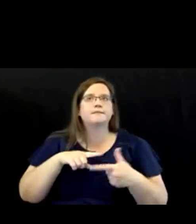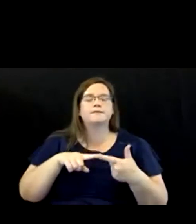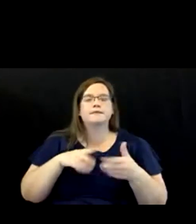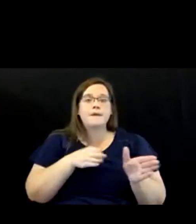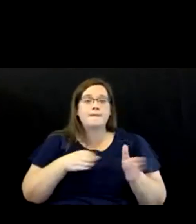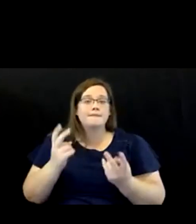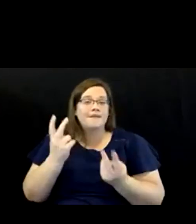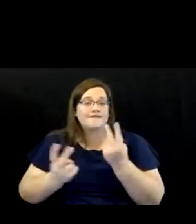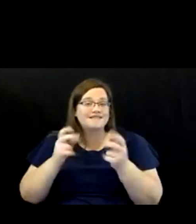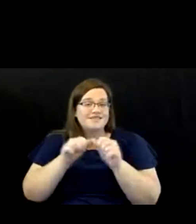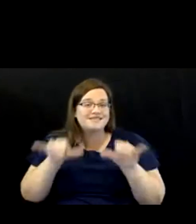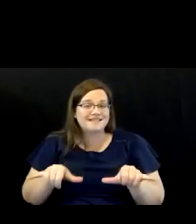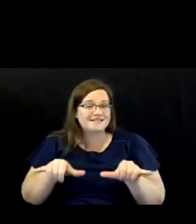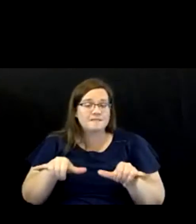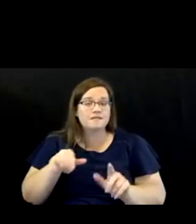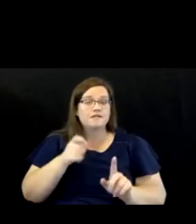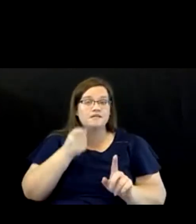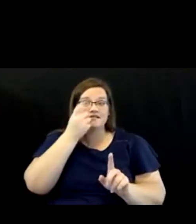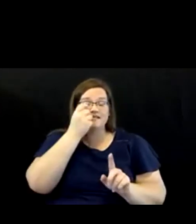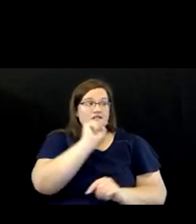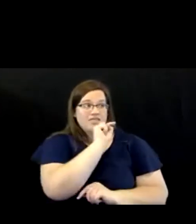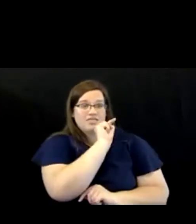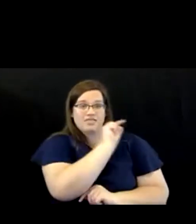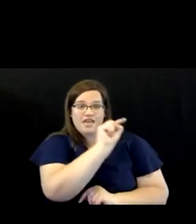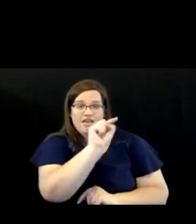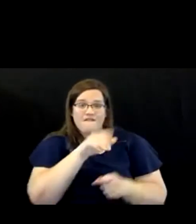system, unless that person or those people fully understand the